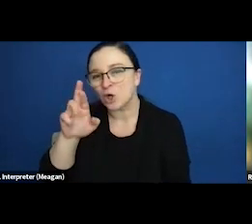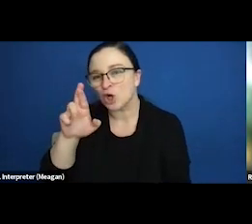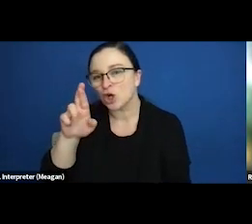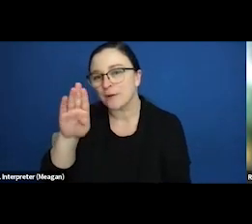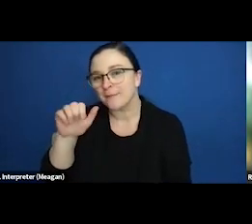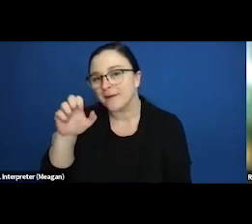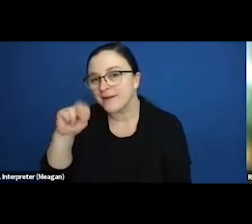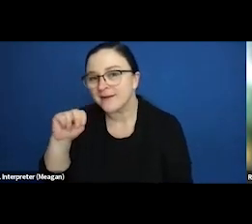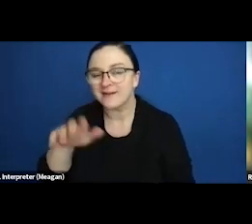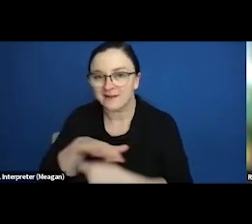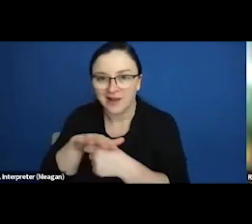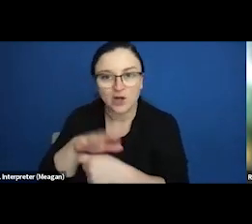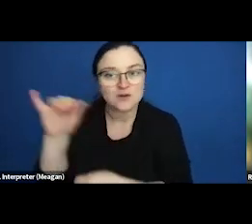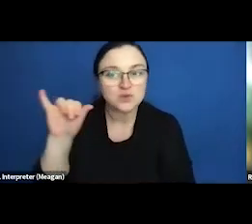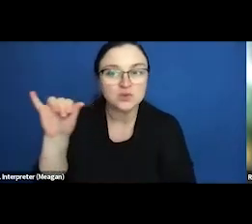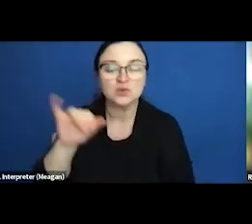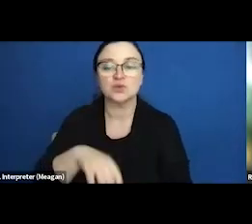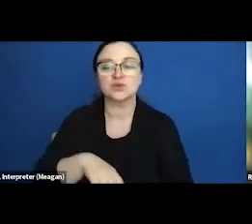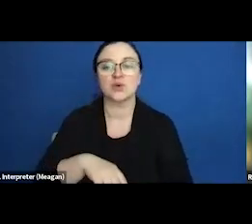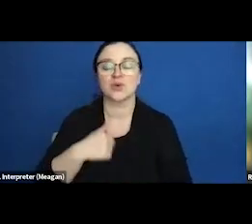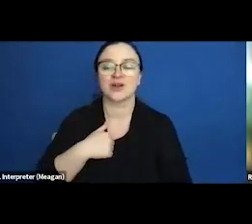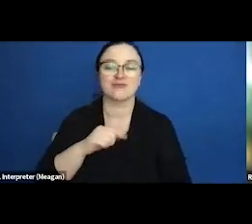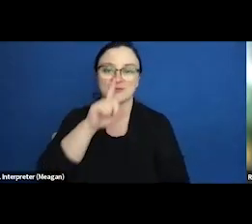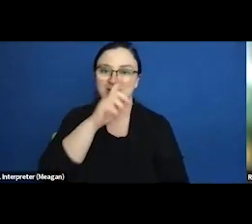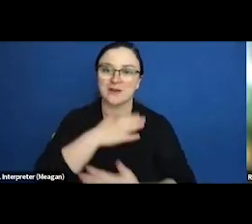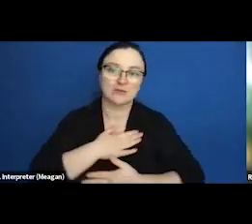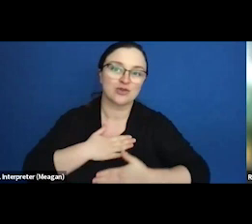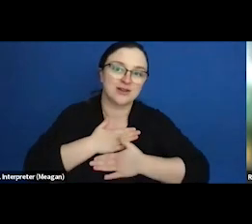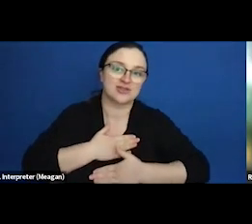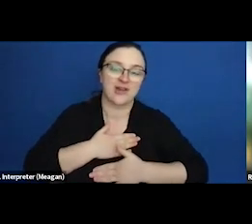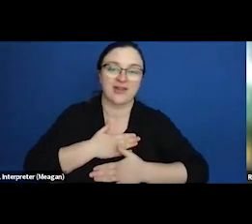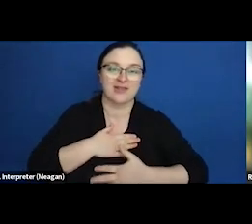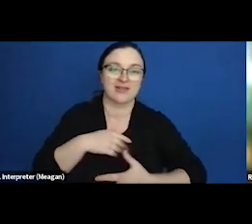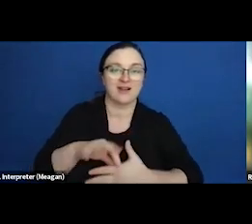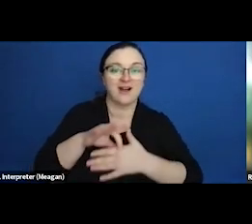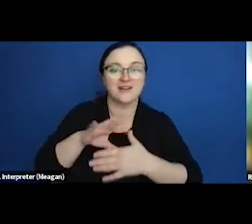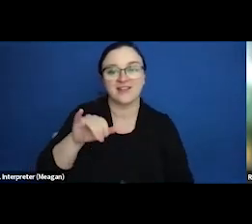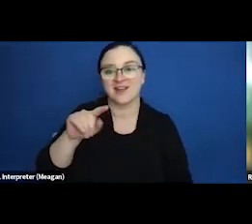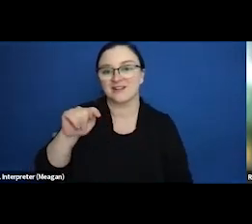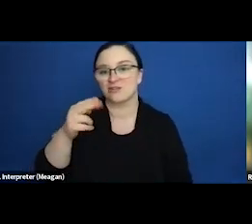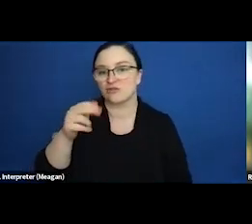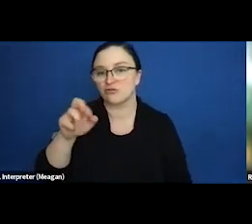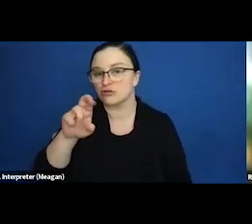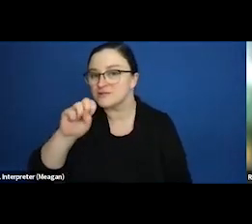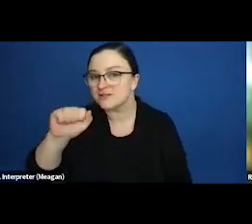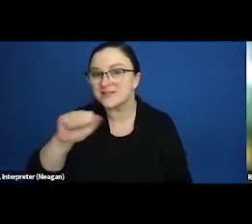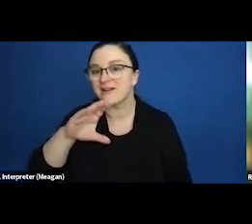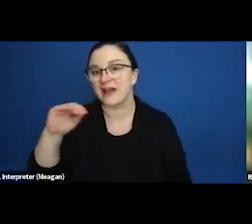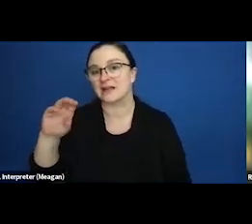And so I so appreciate the content that Theresa and Maseta have presented up on